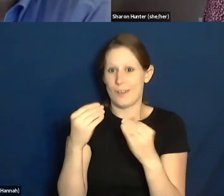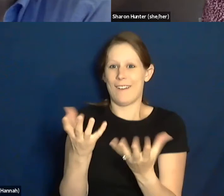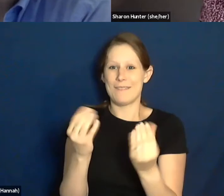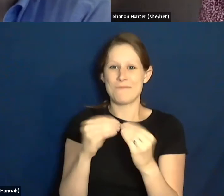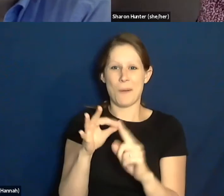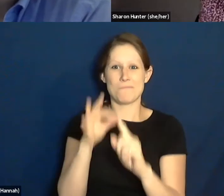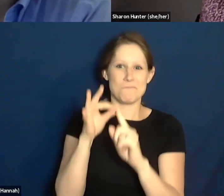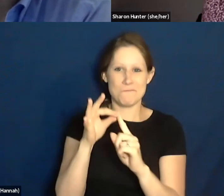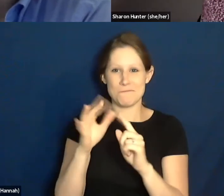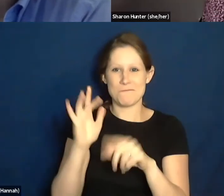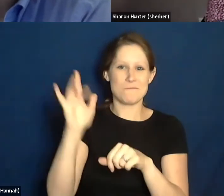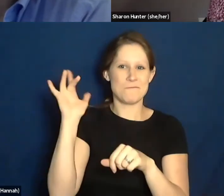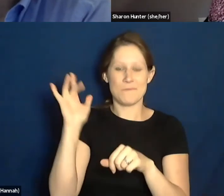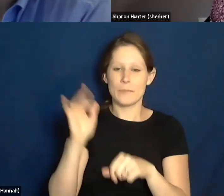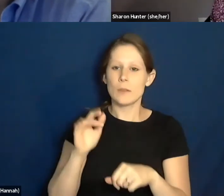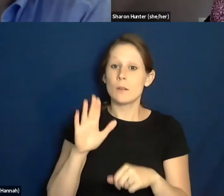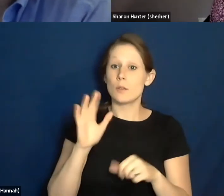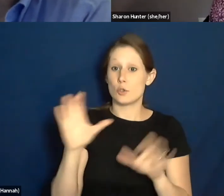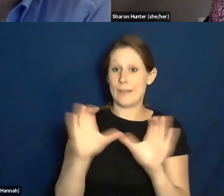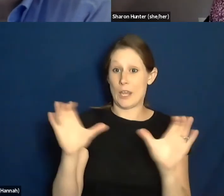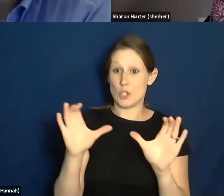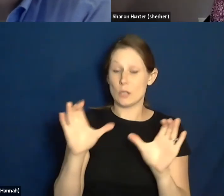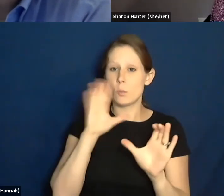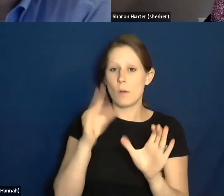Getting certification is another way, it awards you for doing that